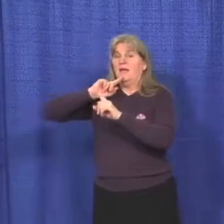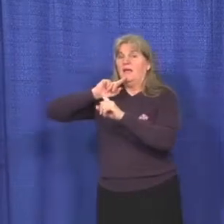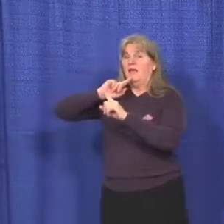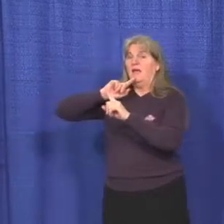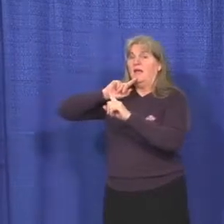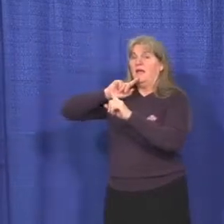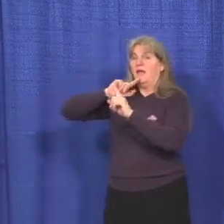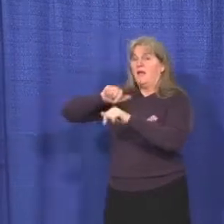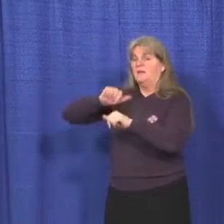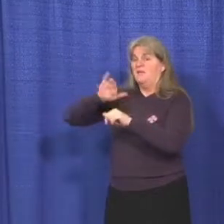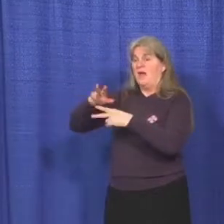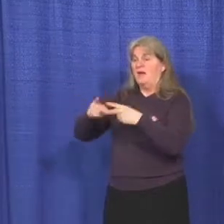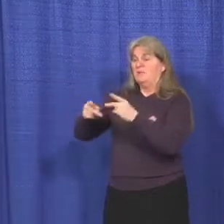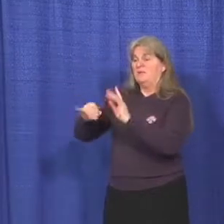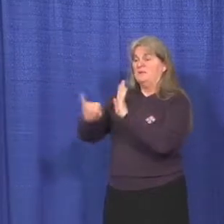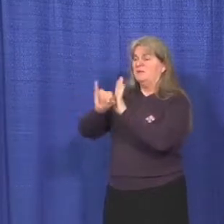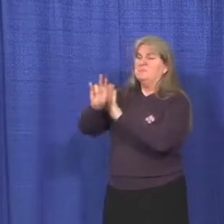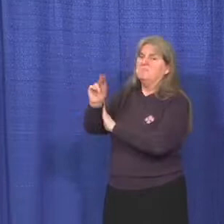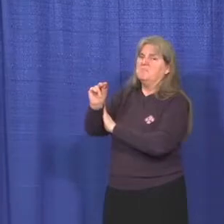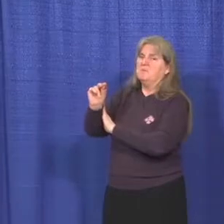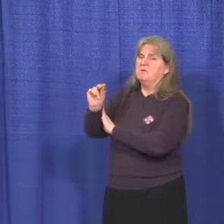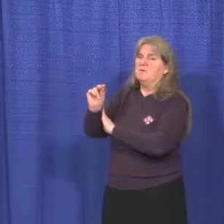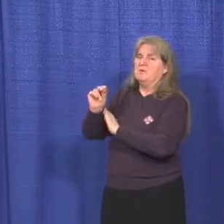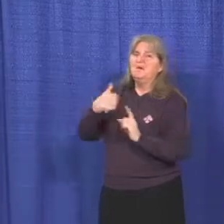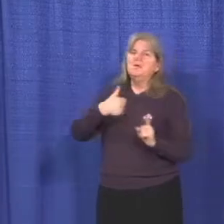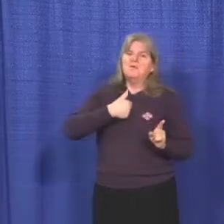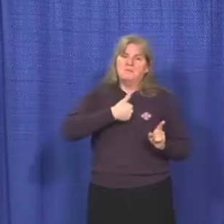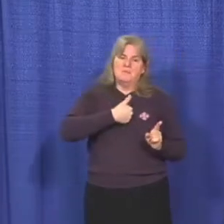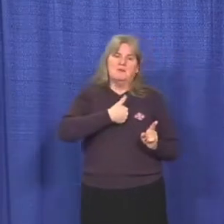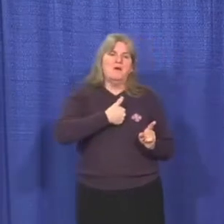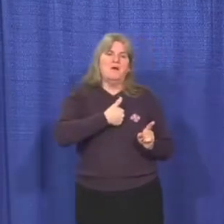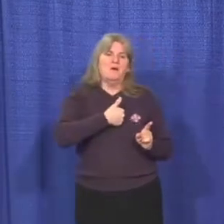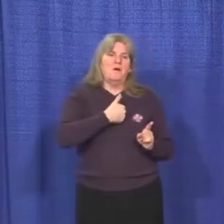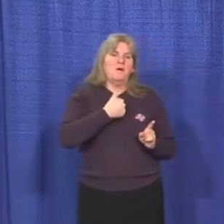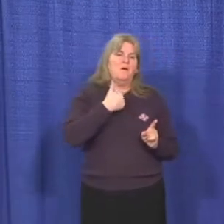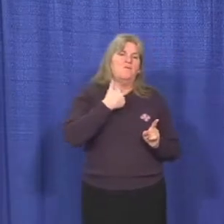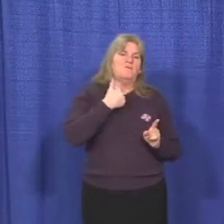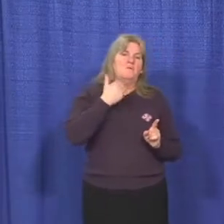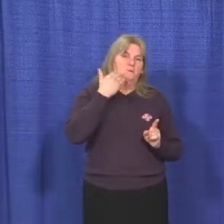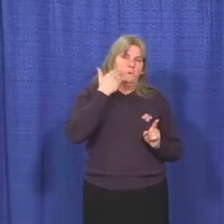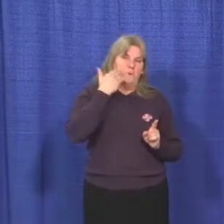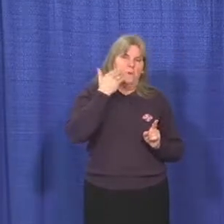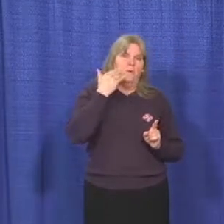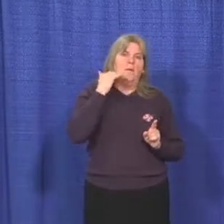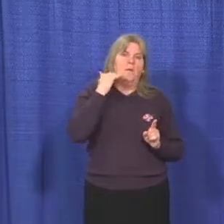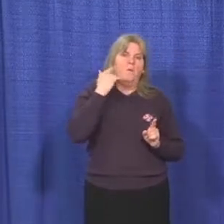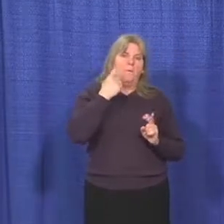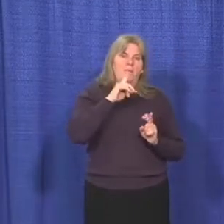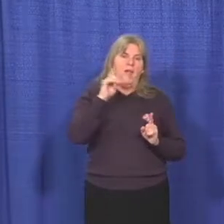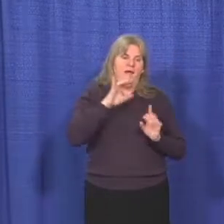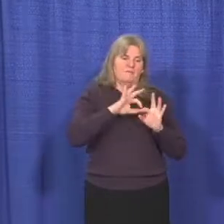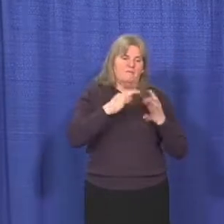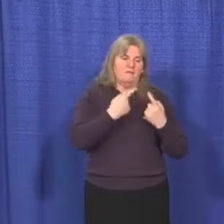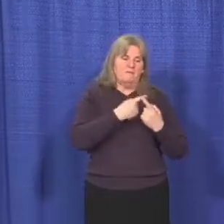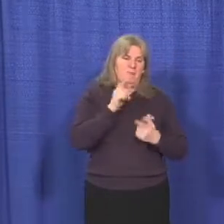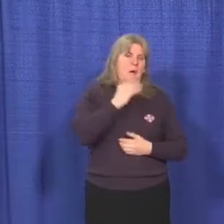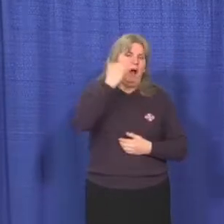We, of course,, we know where his family came from is not